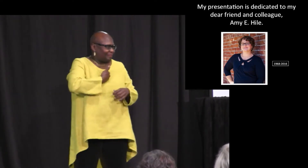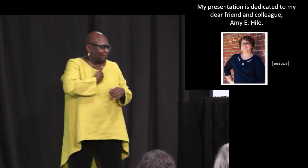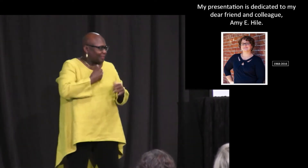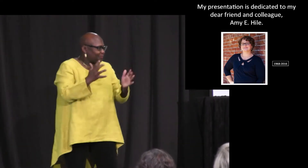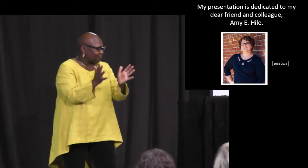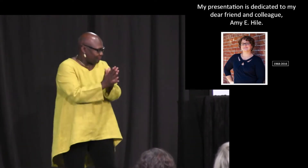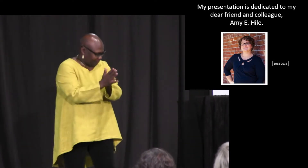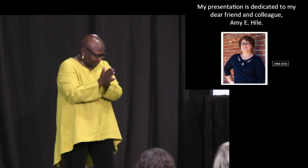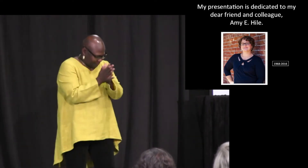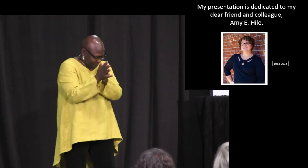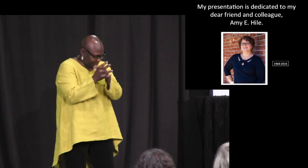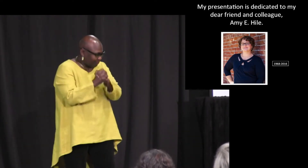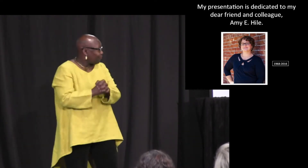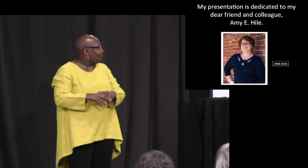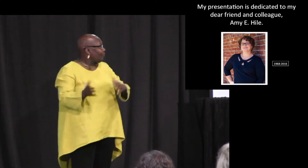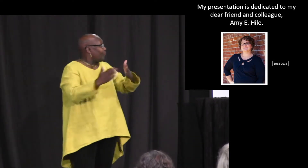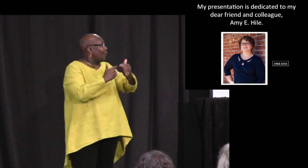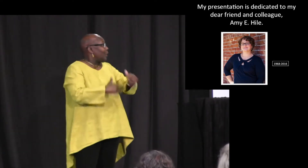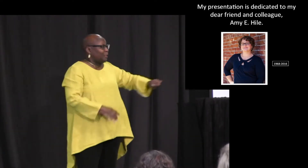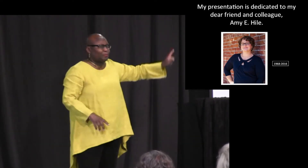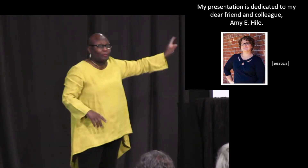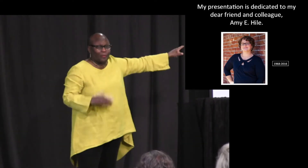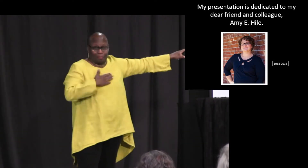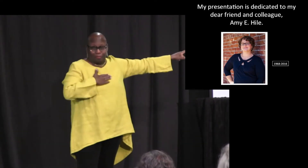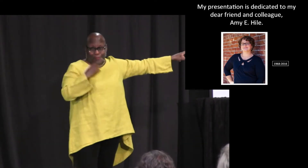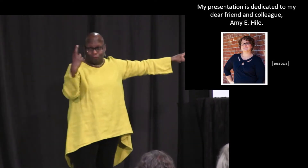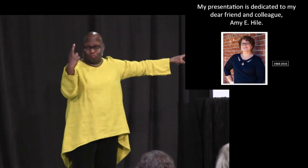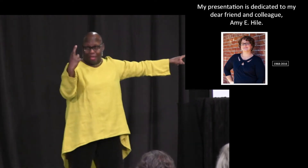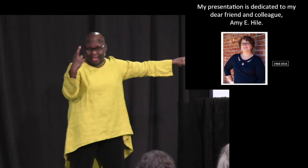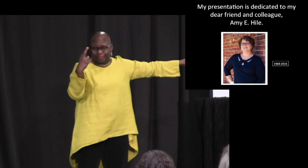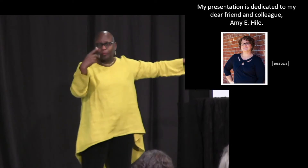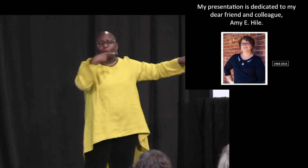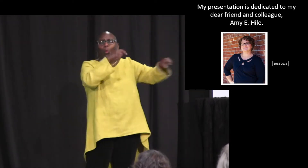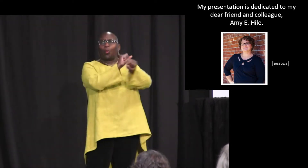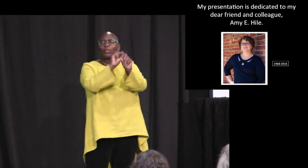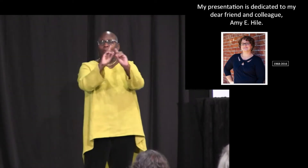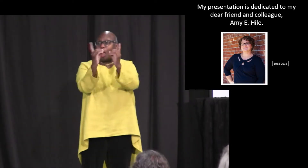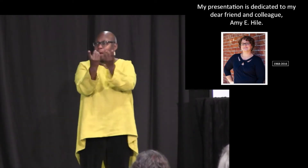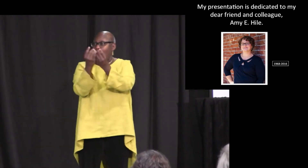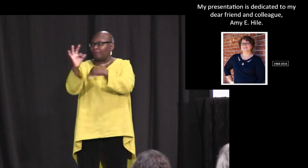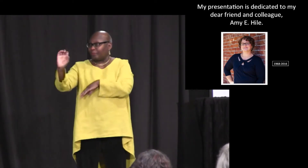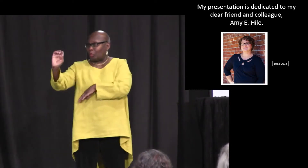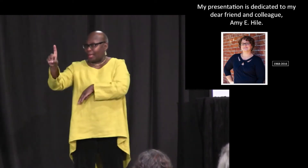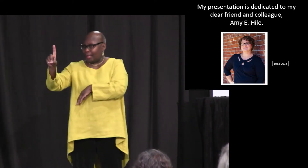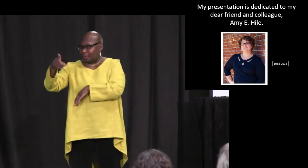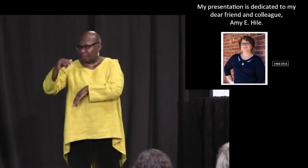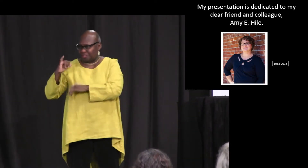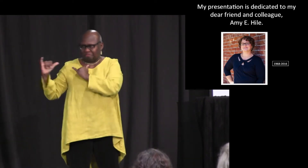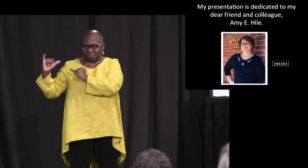I don't know how many of you know Amy Hile. Oh, I see a lot of you.